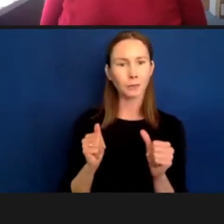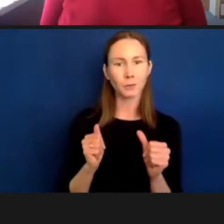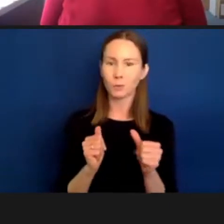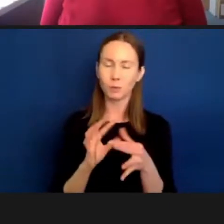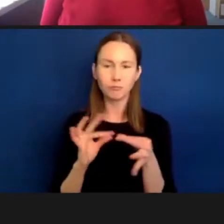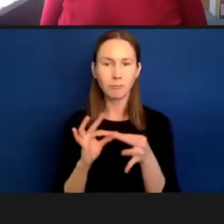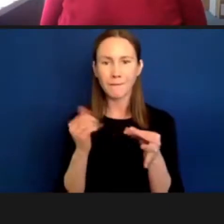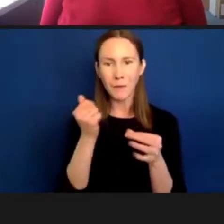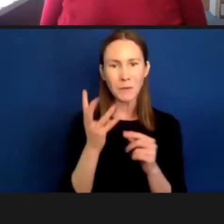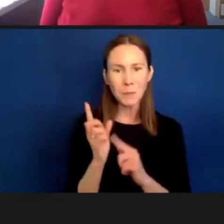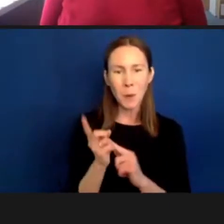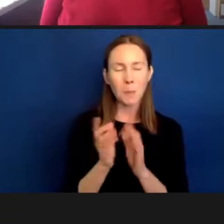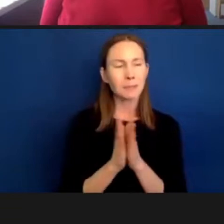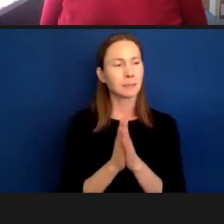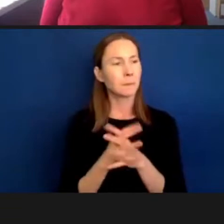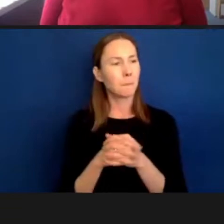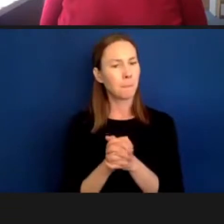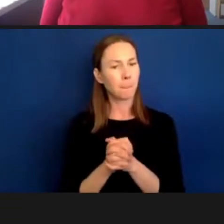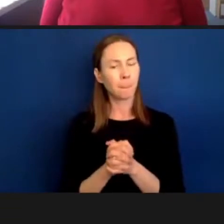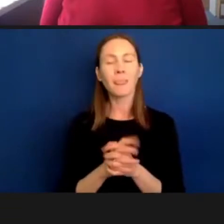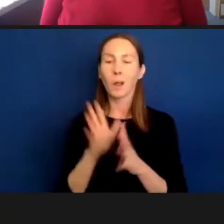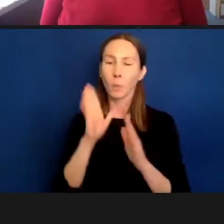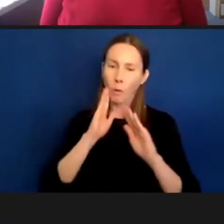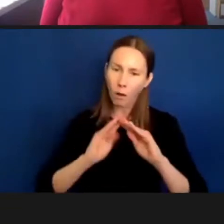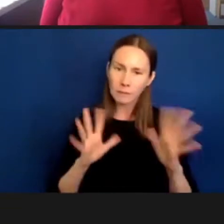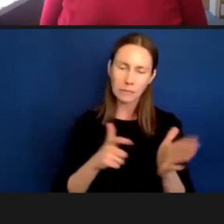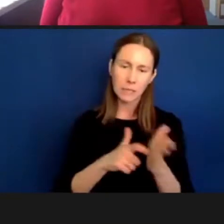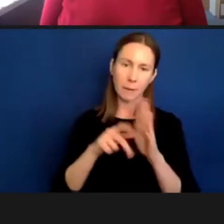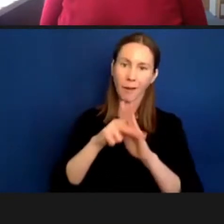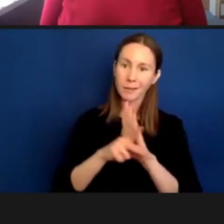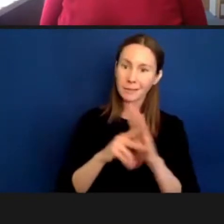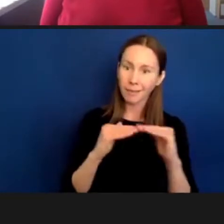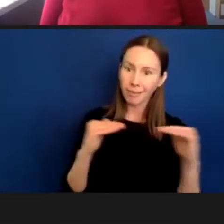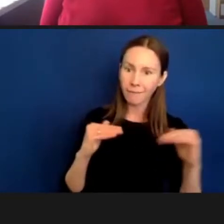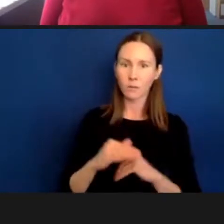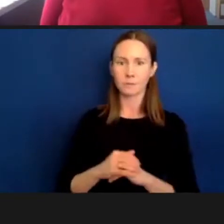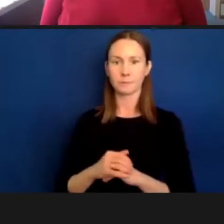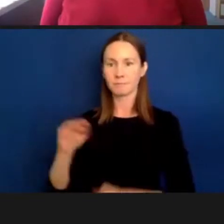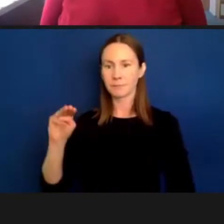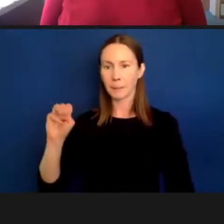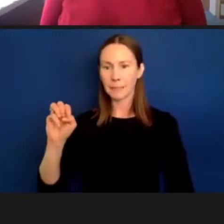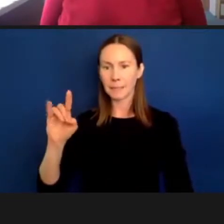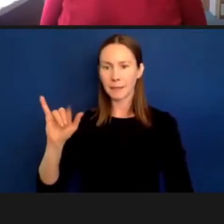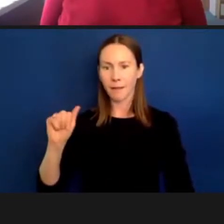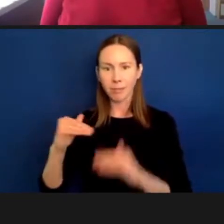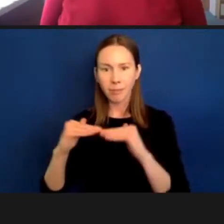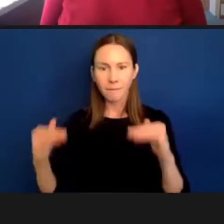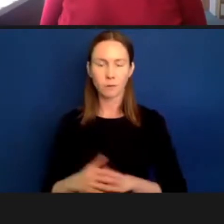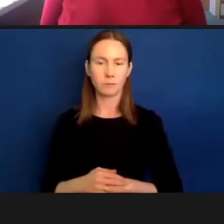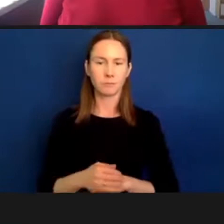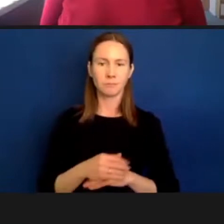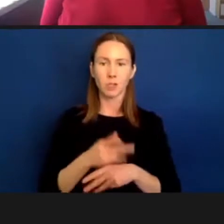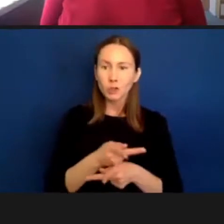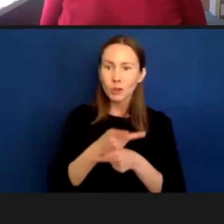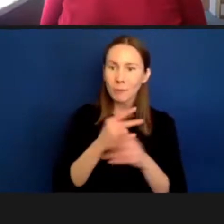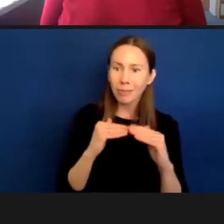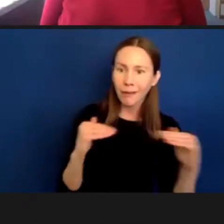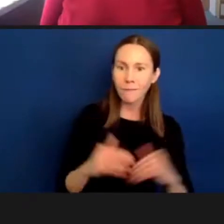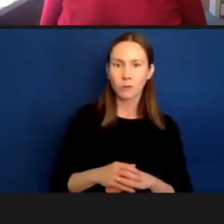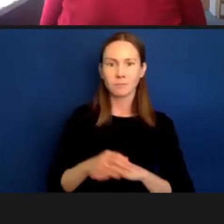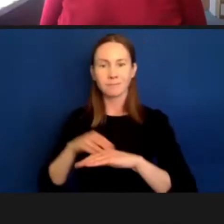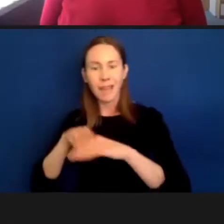Clearly it's going to take policy level, media level, treatment access level social contact